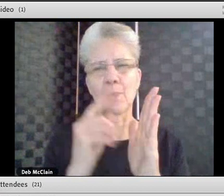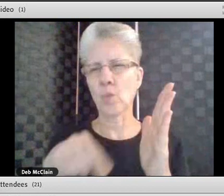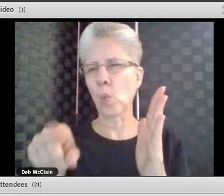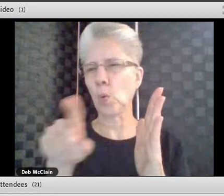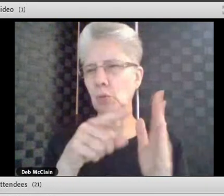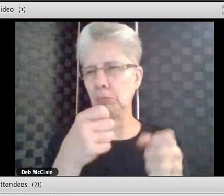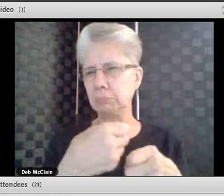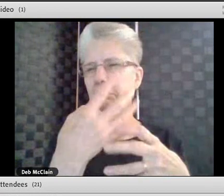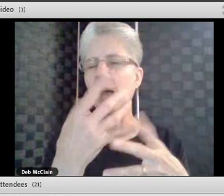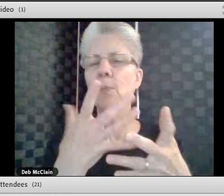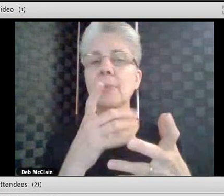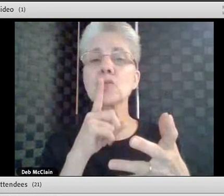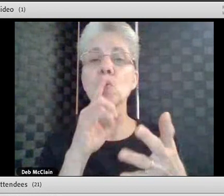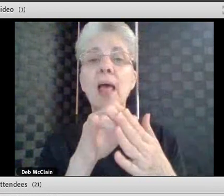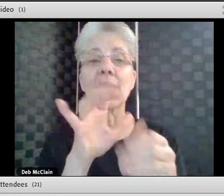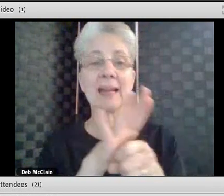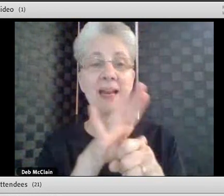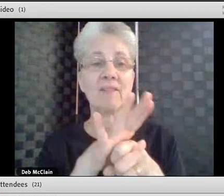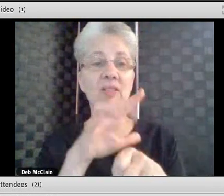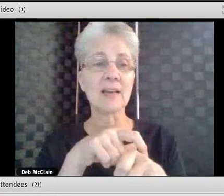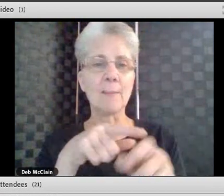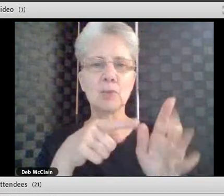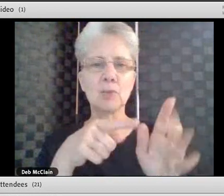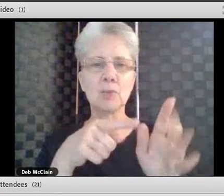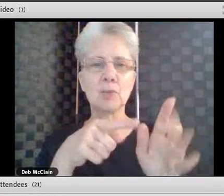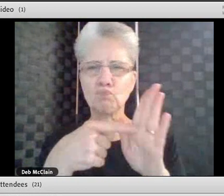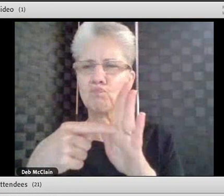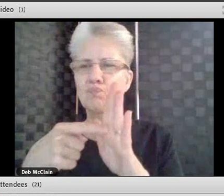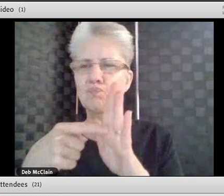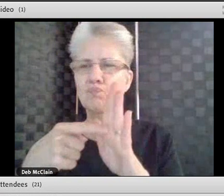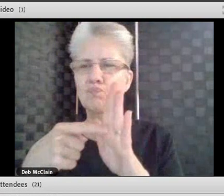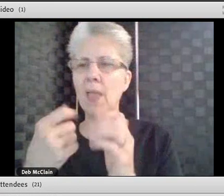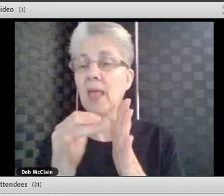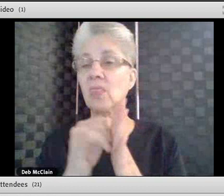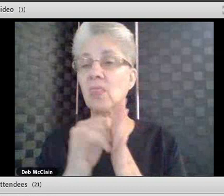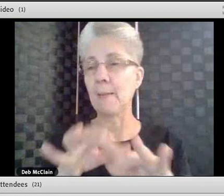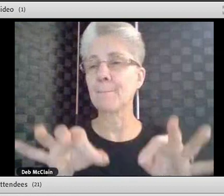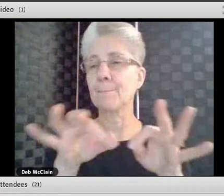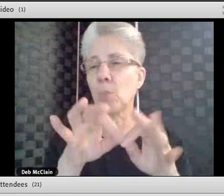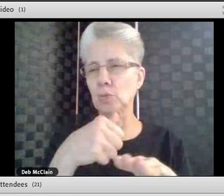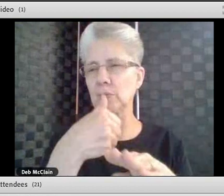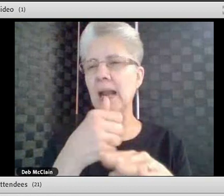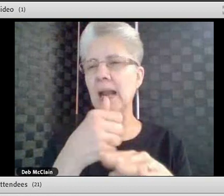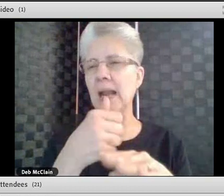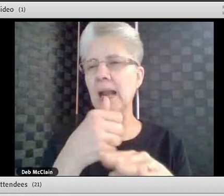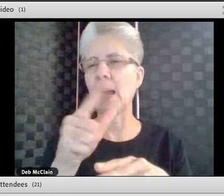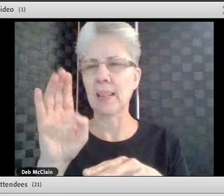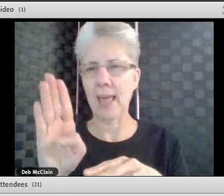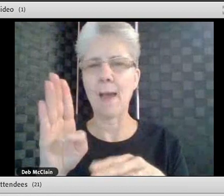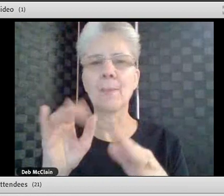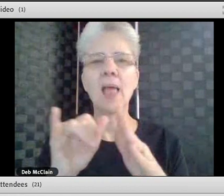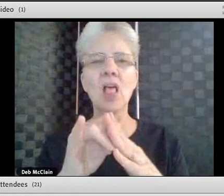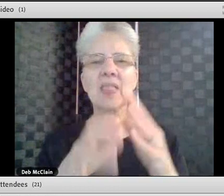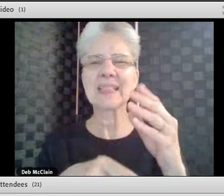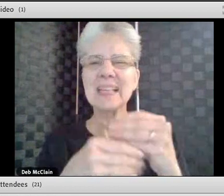and all this is documented for you, so I just wanted to make sure that I had enough time to go over everything that was important to setting up a lab,